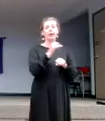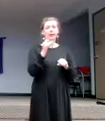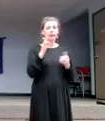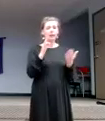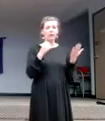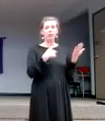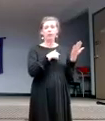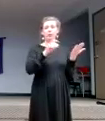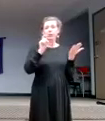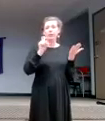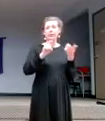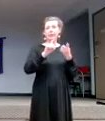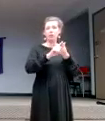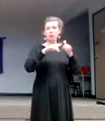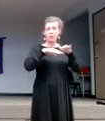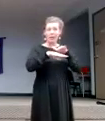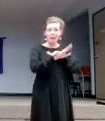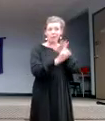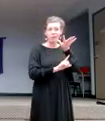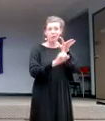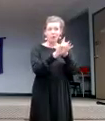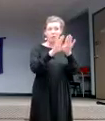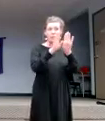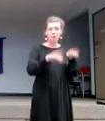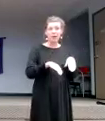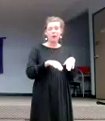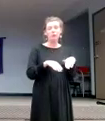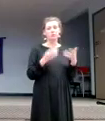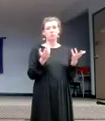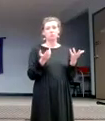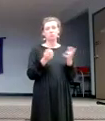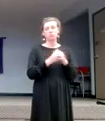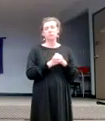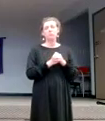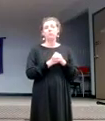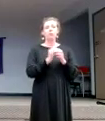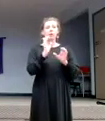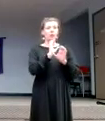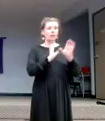need to enter the property and what noticing we need to do. So construction, one of the